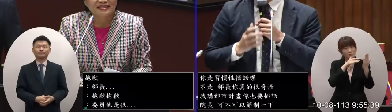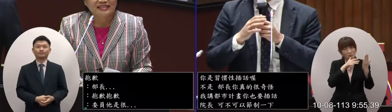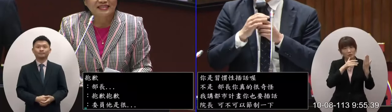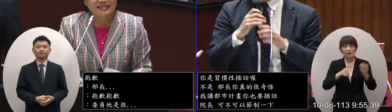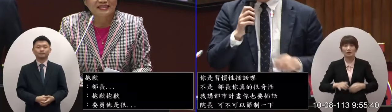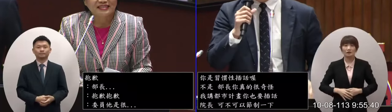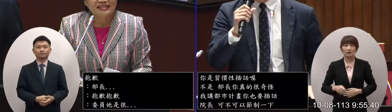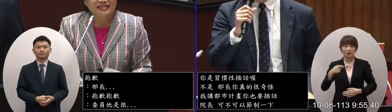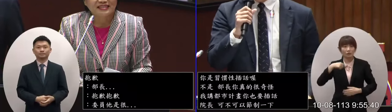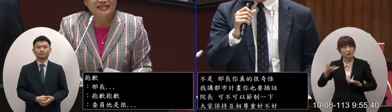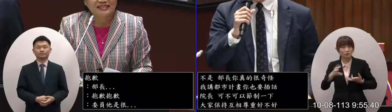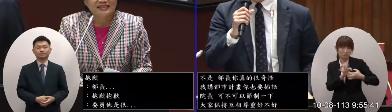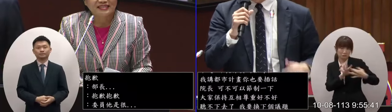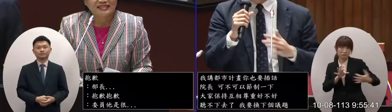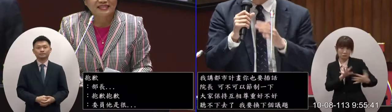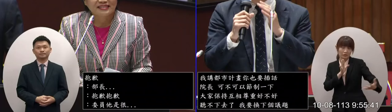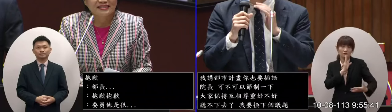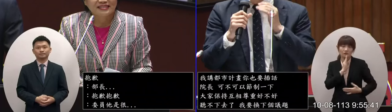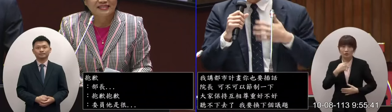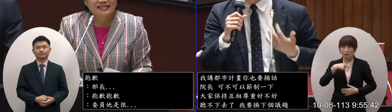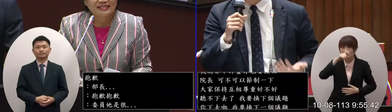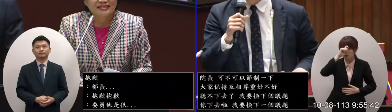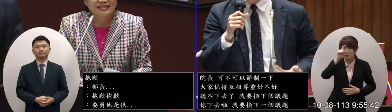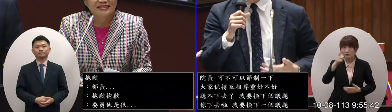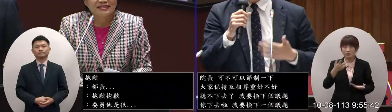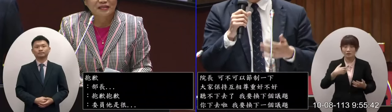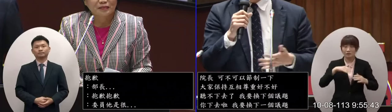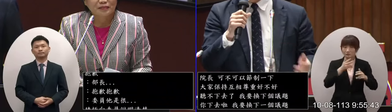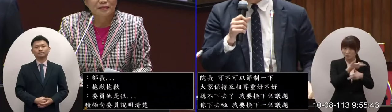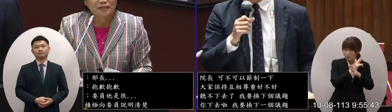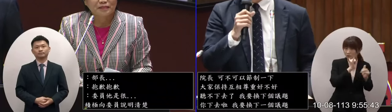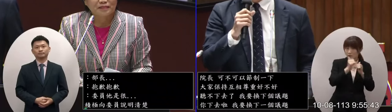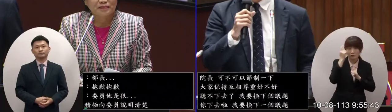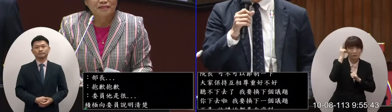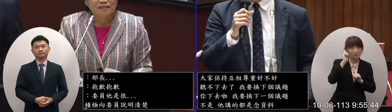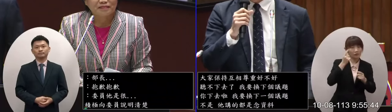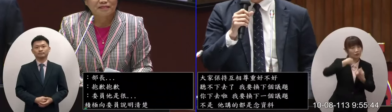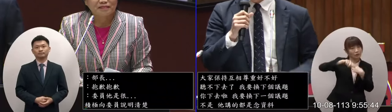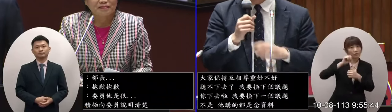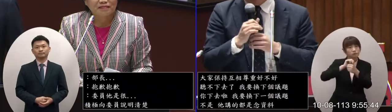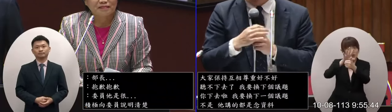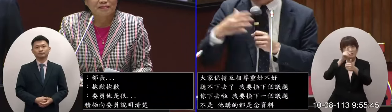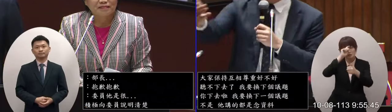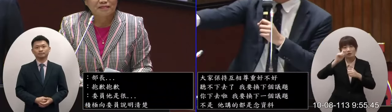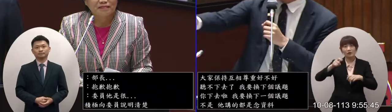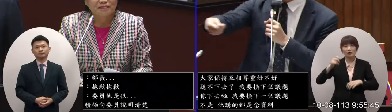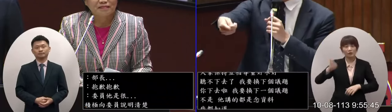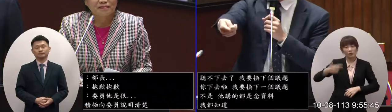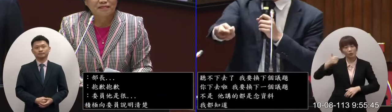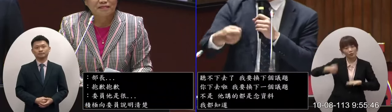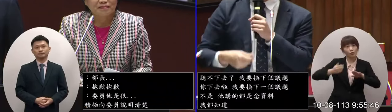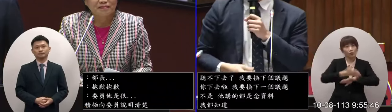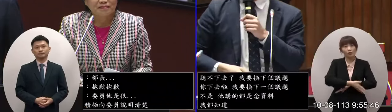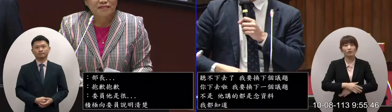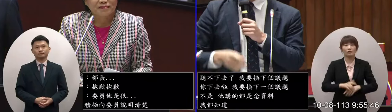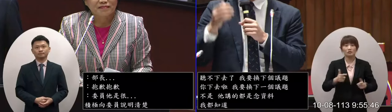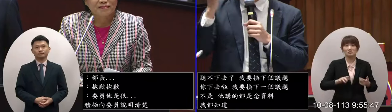with my demands. We hope to reflect local opinions and hope that this will be passed quickly. Doesn’t it mean that you took the materials given to you by that person and read